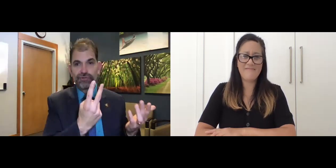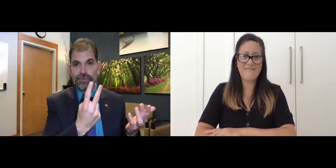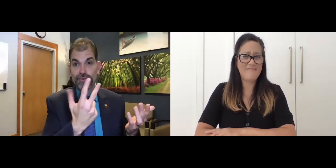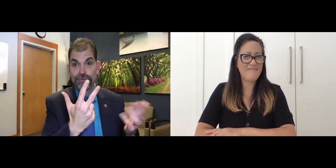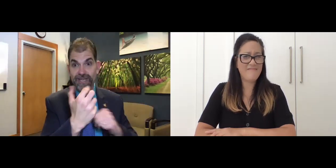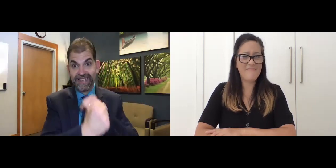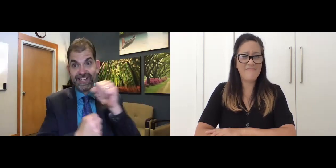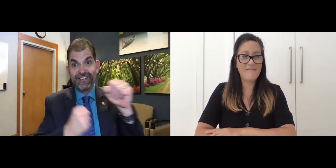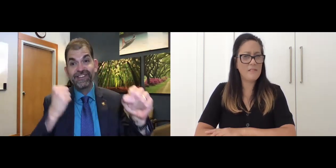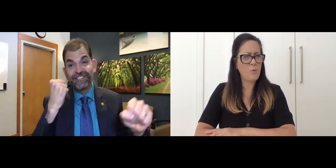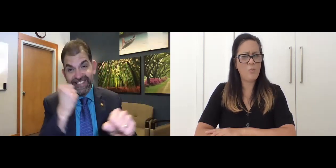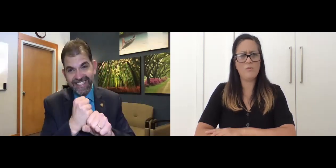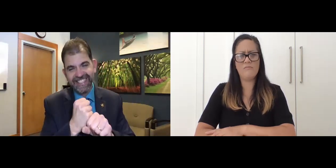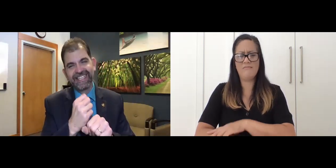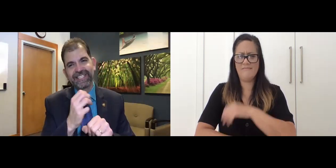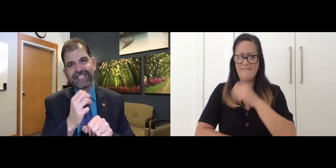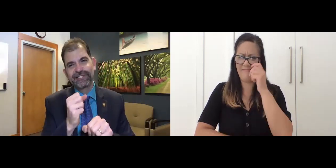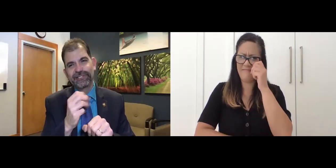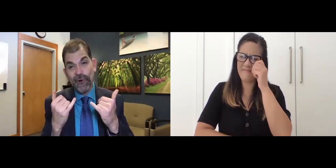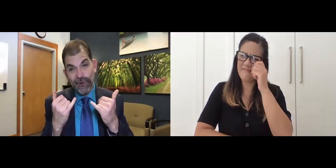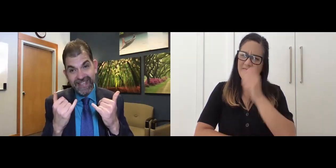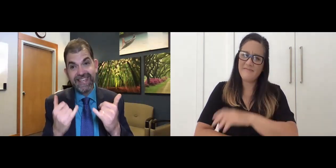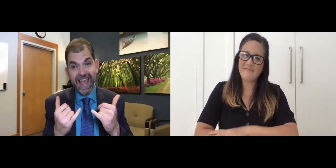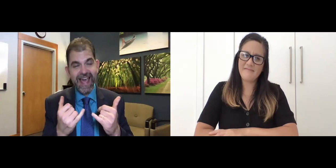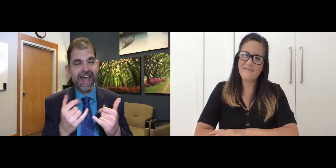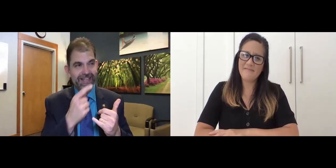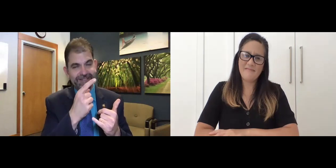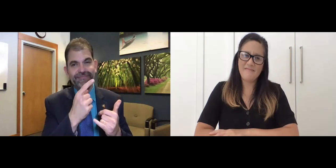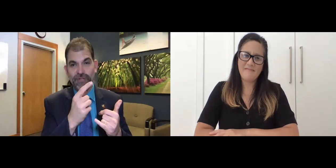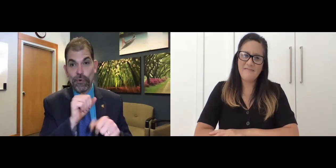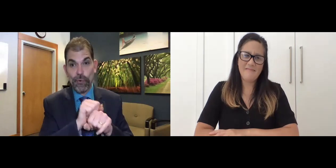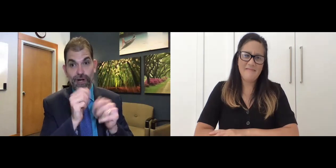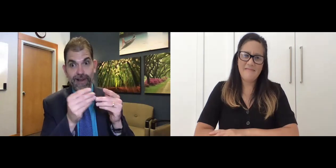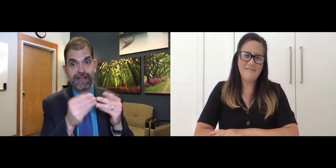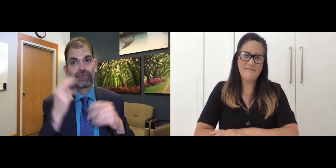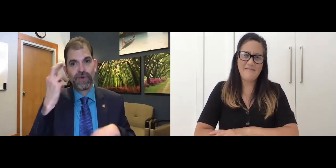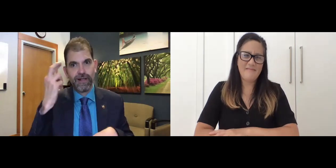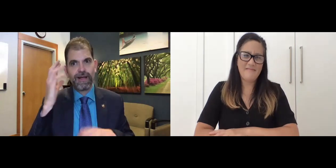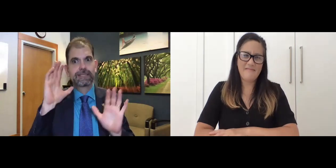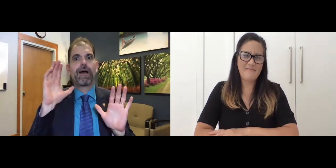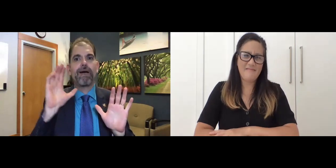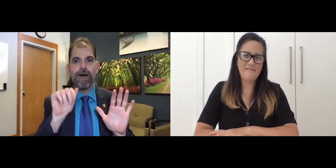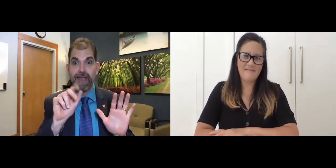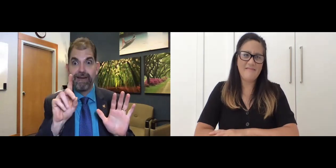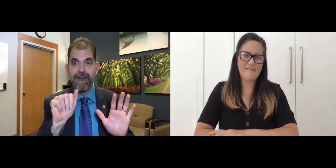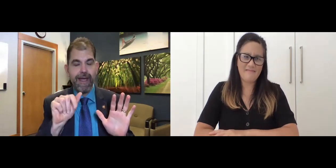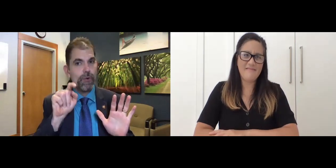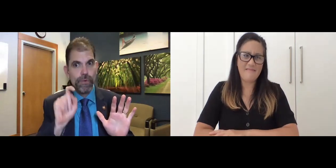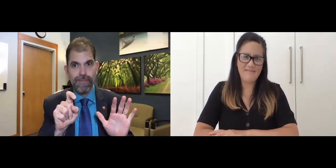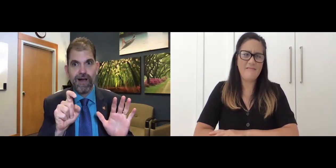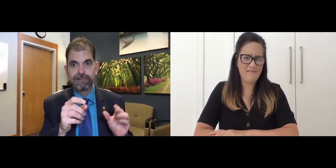at work. This was a situation that actually went on for over three years and for many many